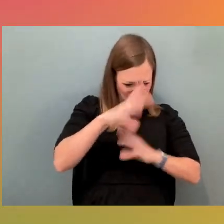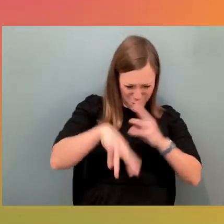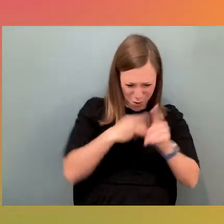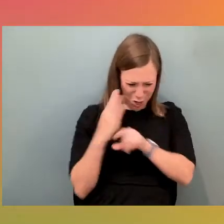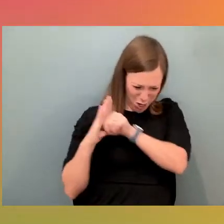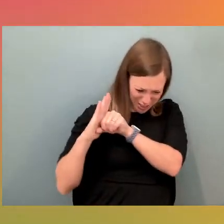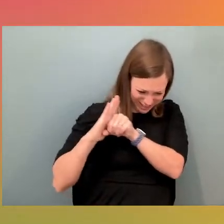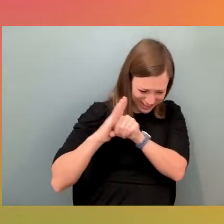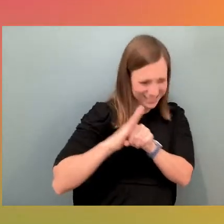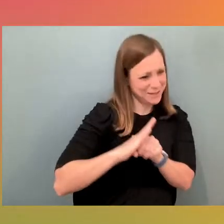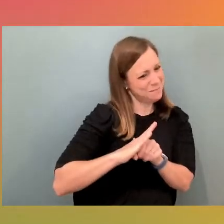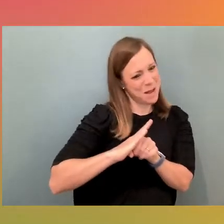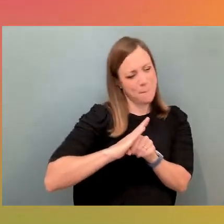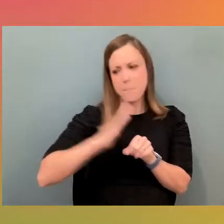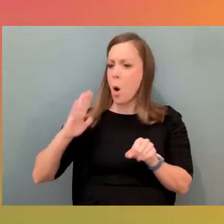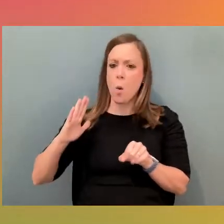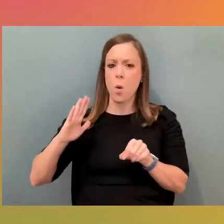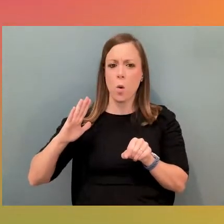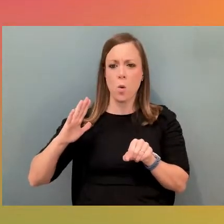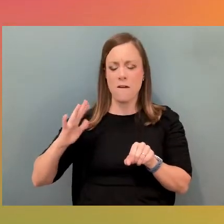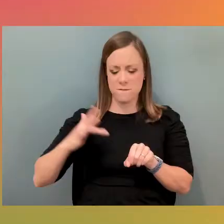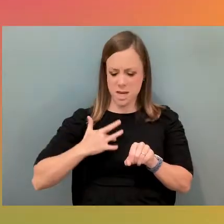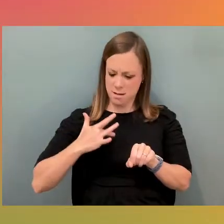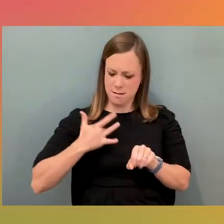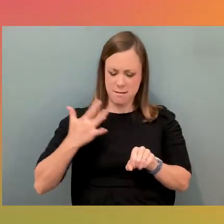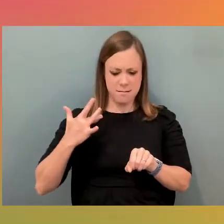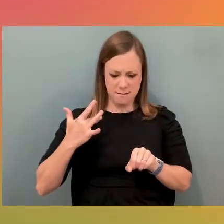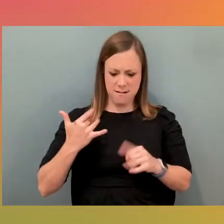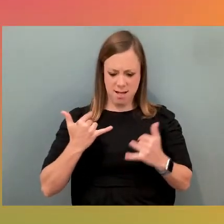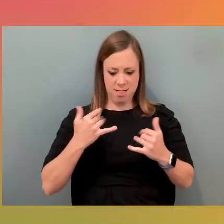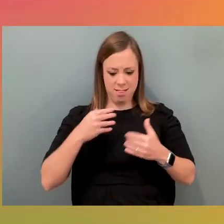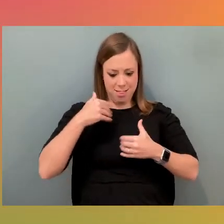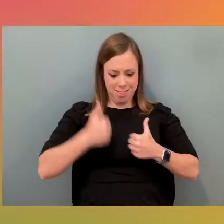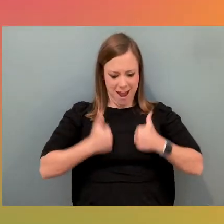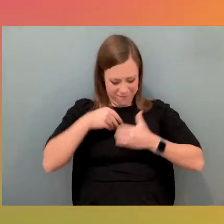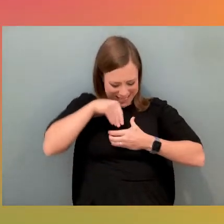STORIES THAT WE TELL OURSELVES AND WHAT THE WORD PUTS UPON US.